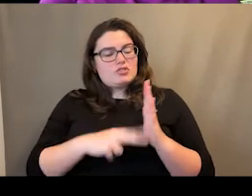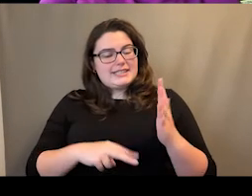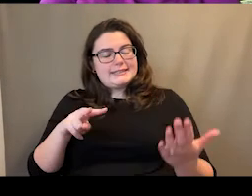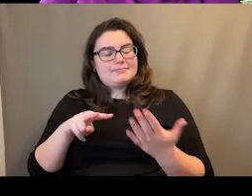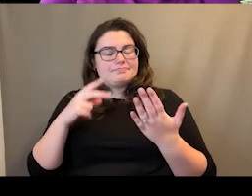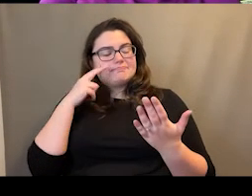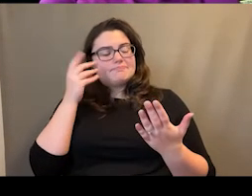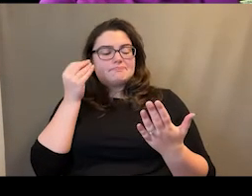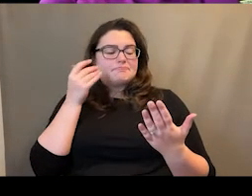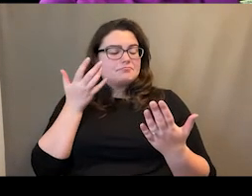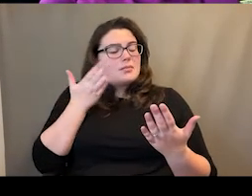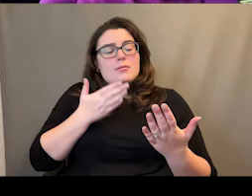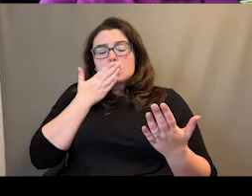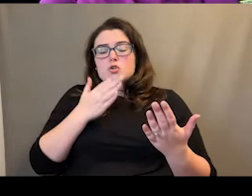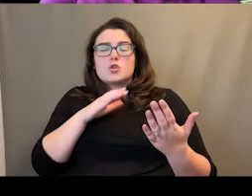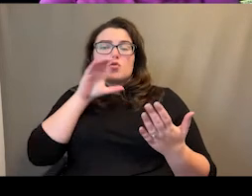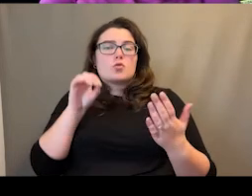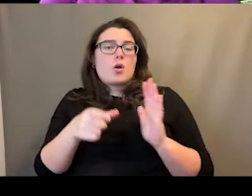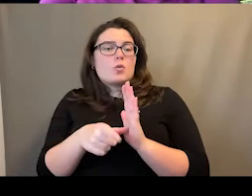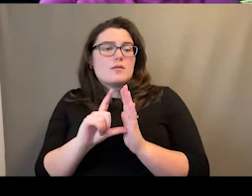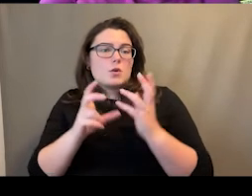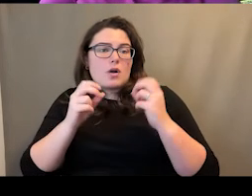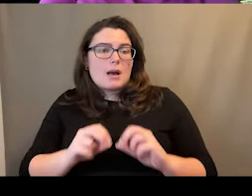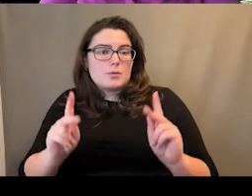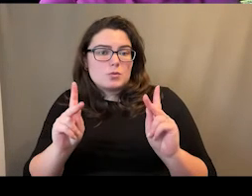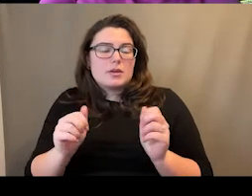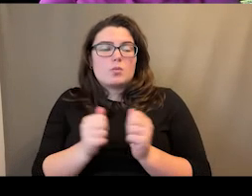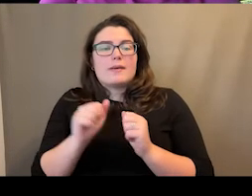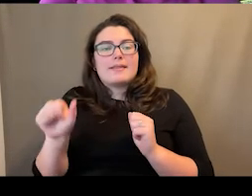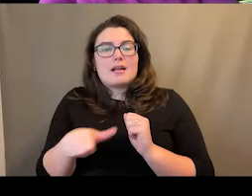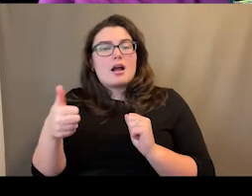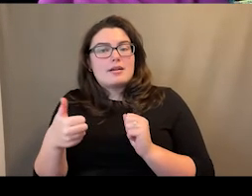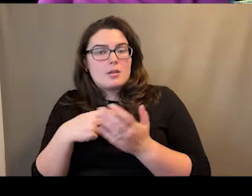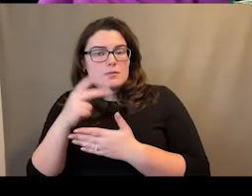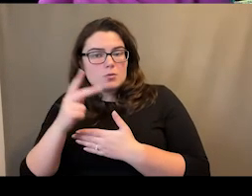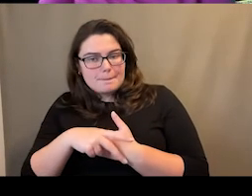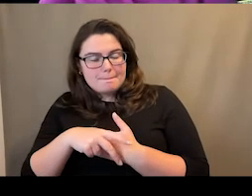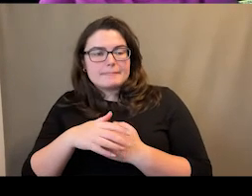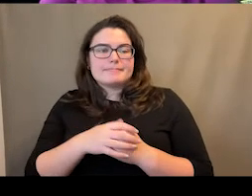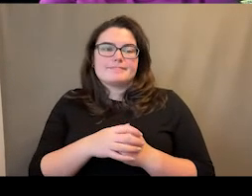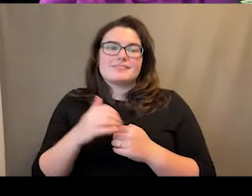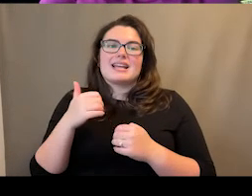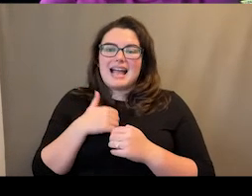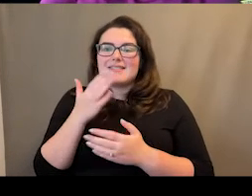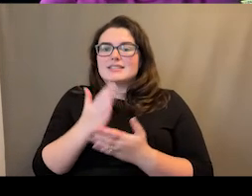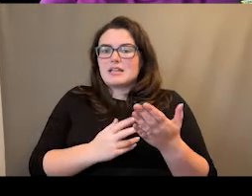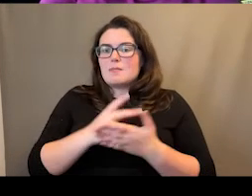a good co-review opportunity with another program. Now there are some programs that do not accept